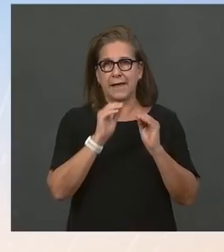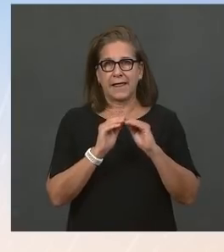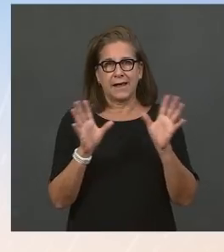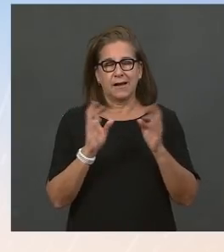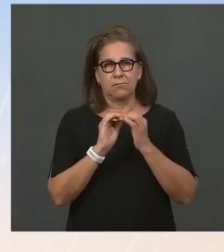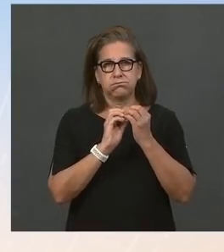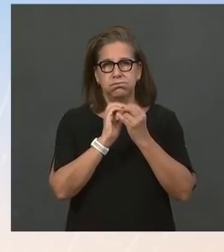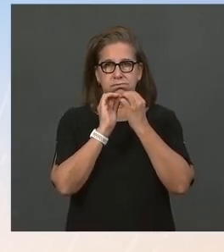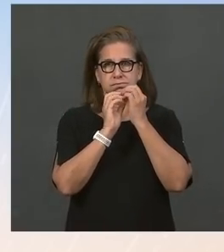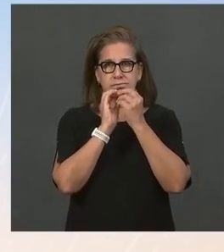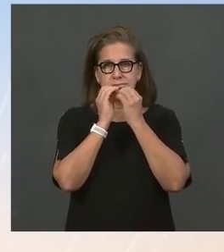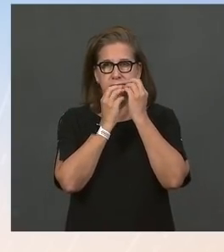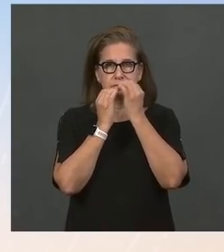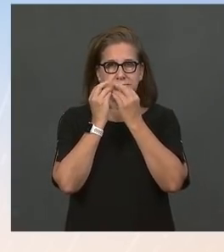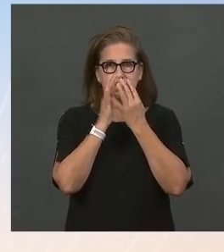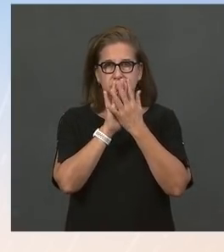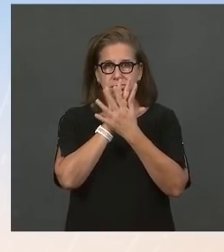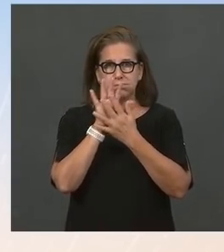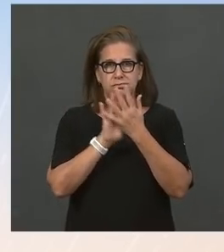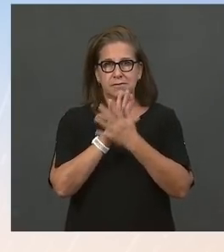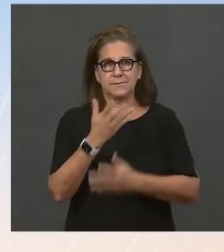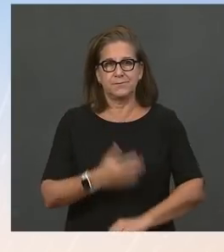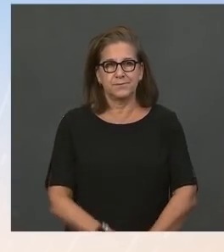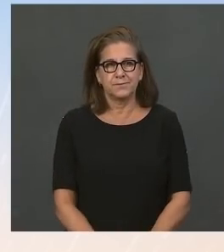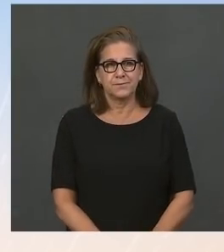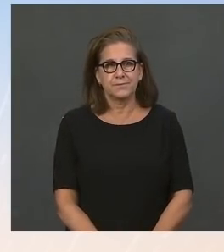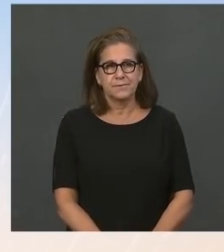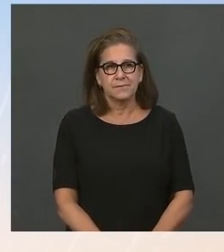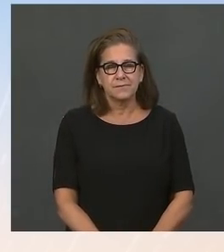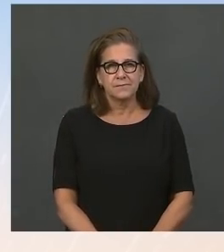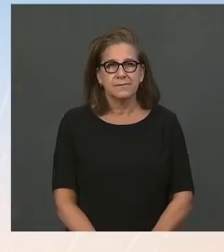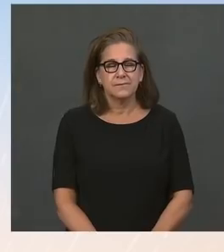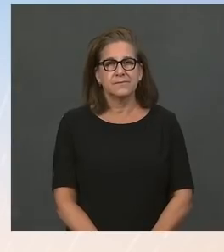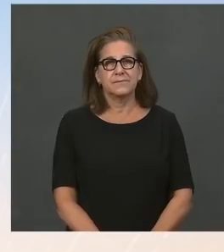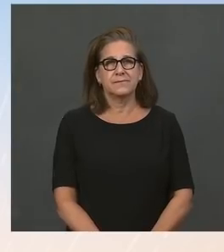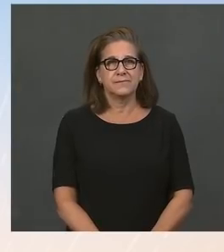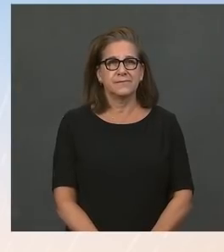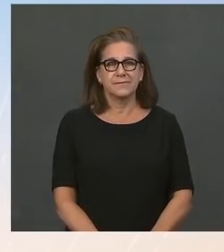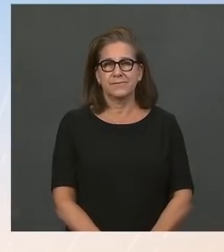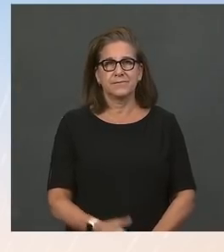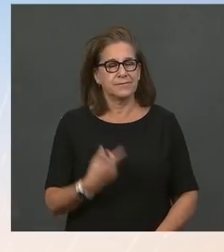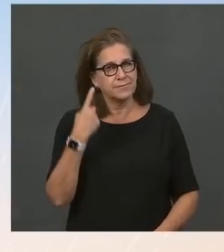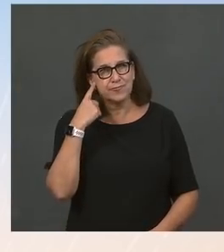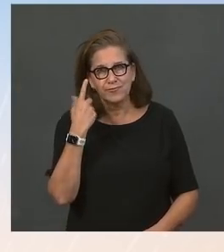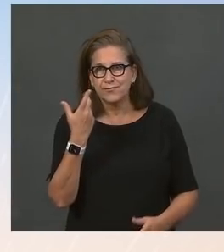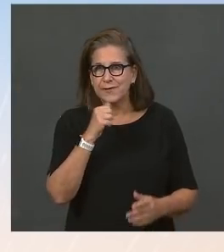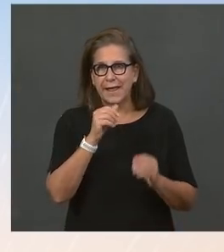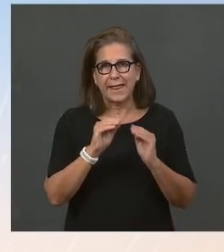we've heard the President say he wants he come back and get things later -- things like community college and some of the other -- or extending the life of some of these programs